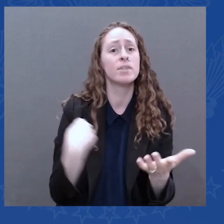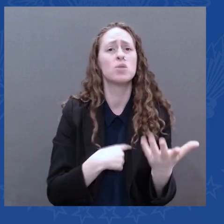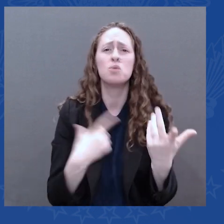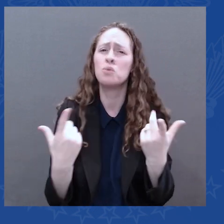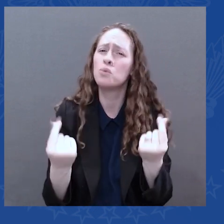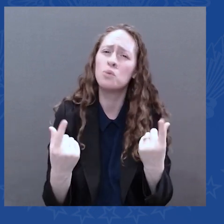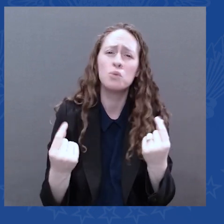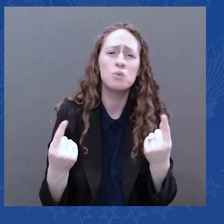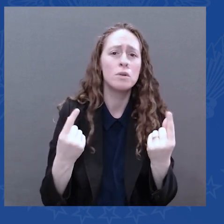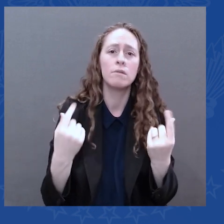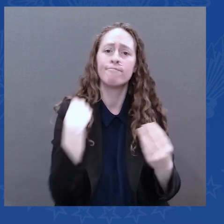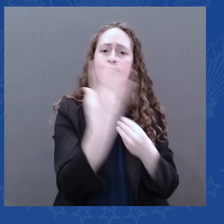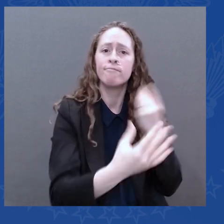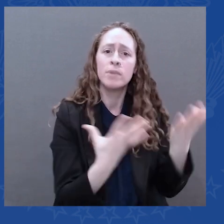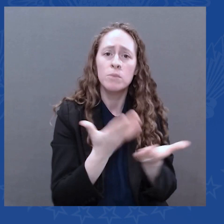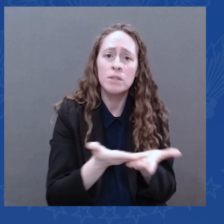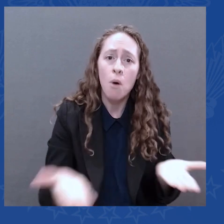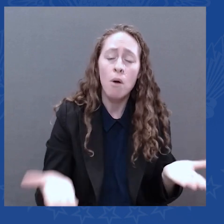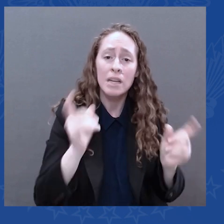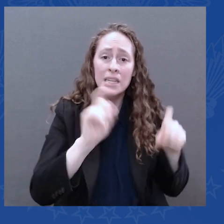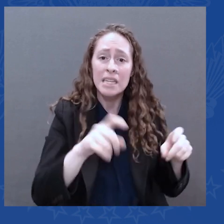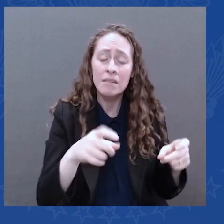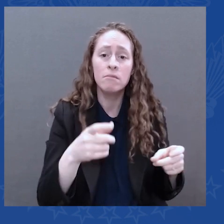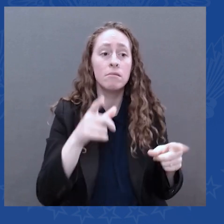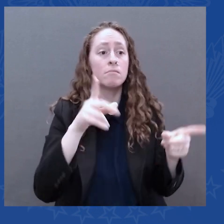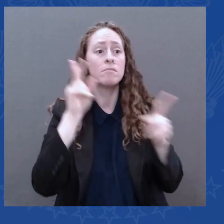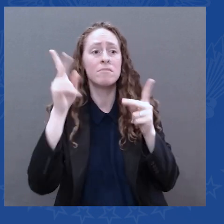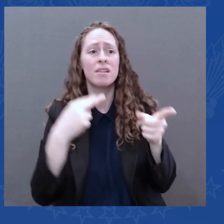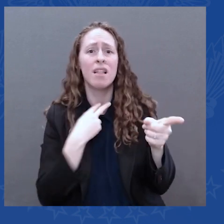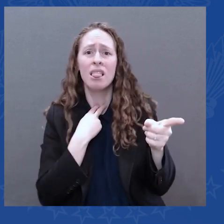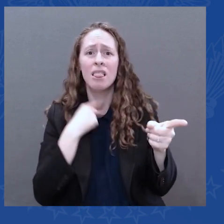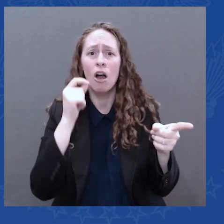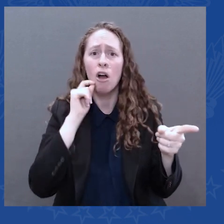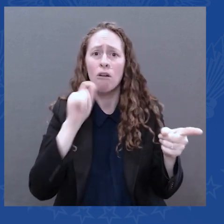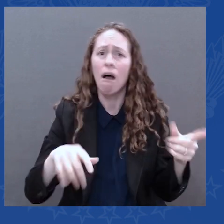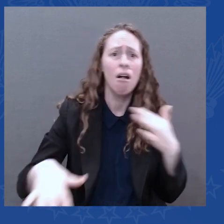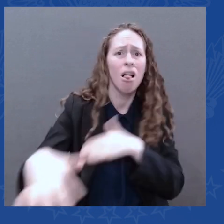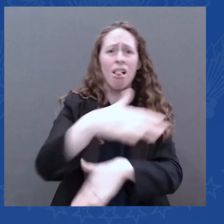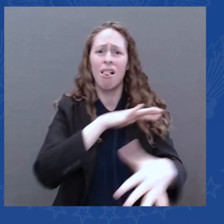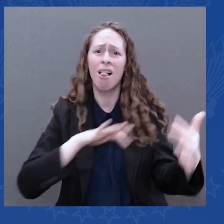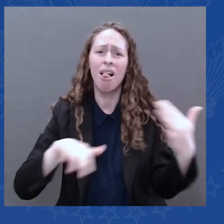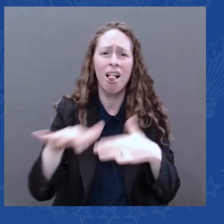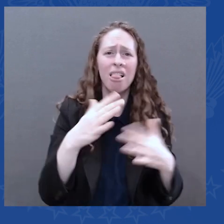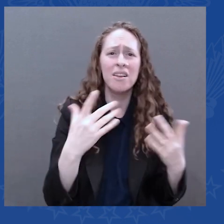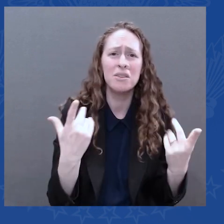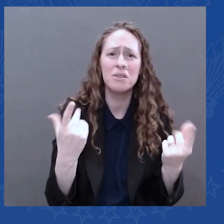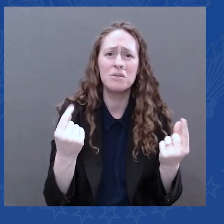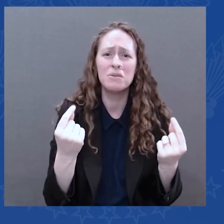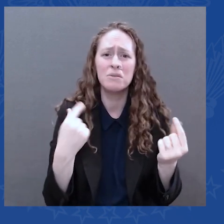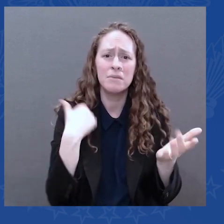be it in Ukraine or in the neighboring countries. Just this week, for example, I announced that the European Union